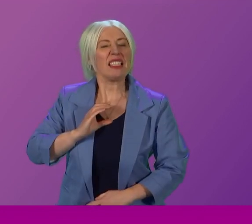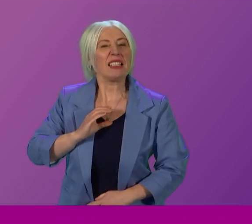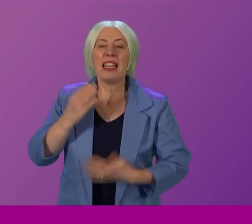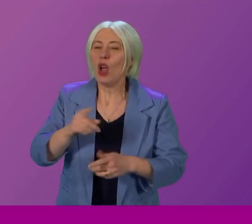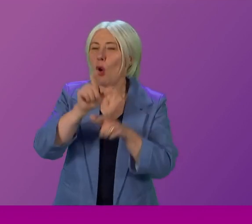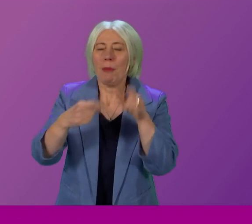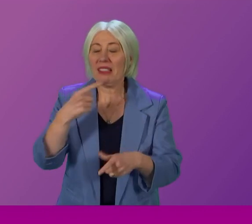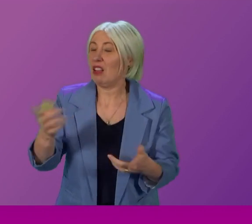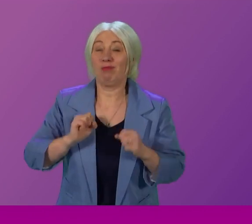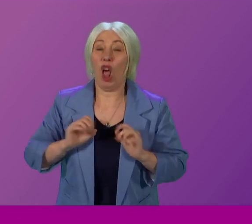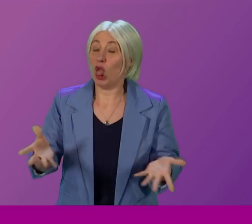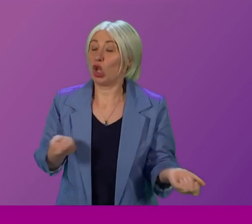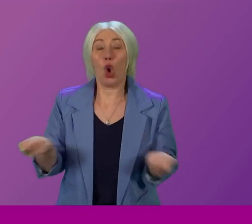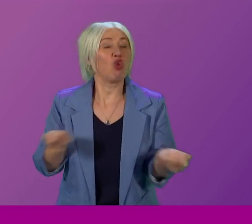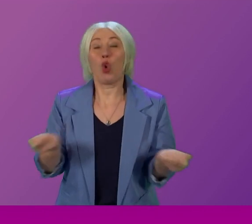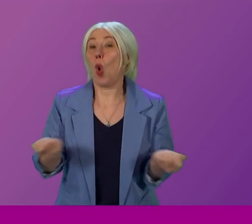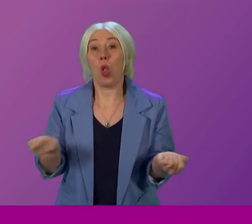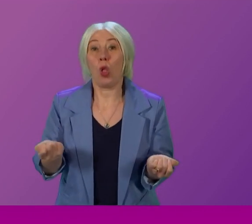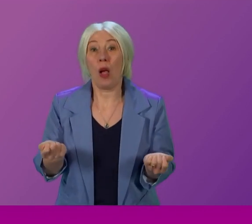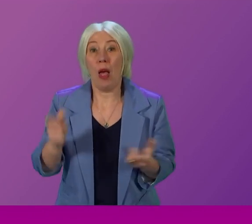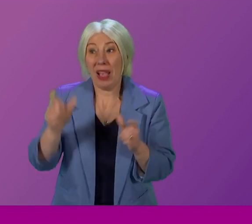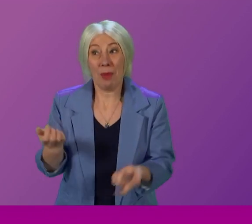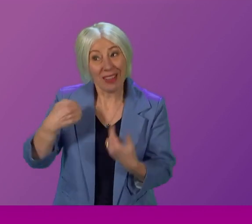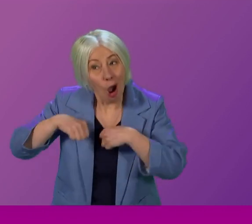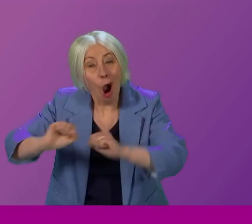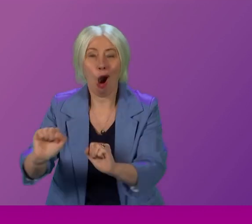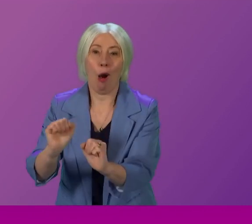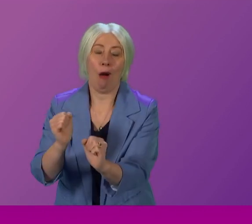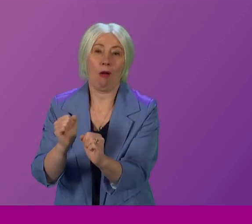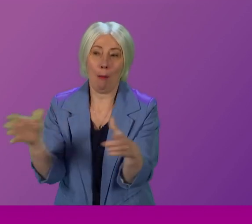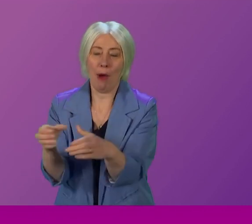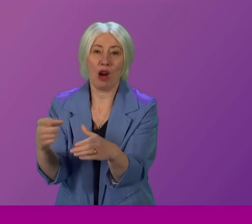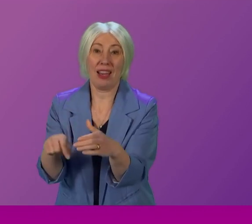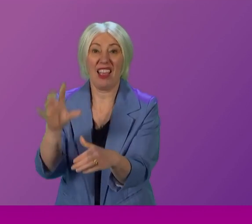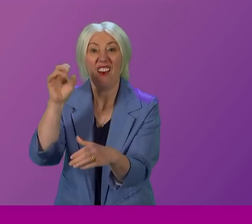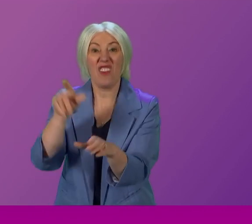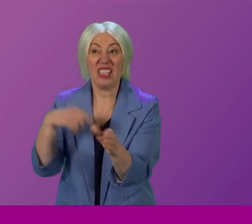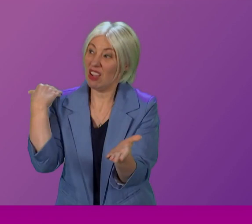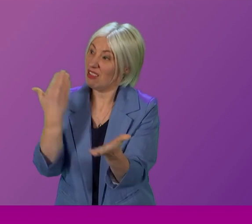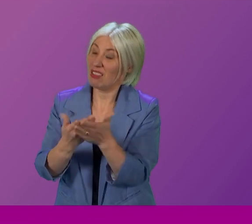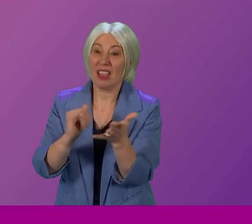out of control—and that is just people in her own political party. After 15 years of SNP Government,